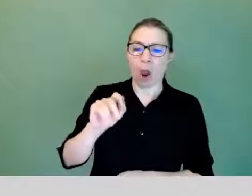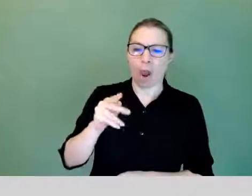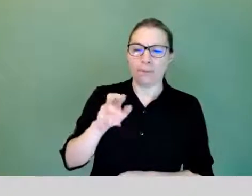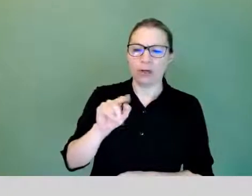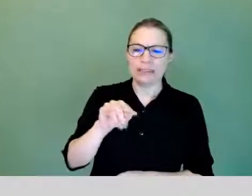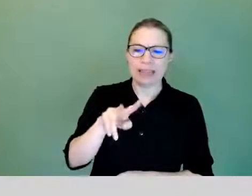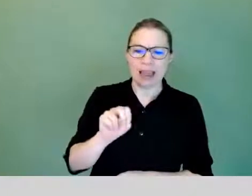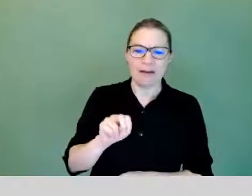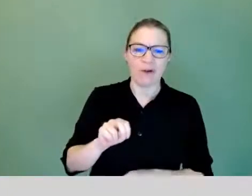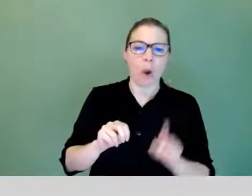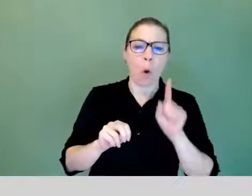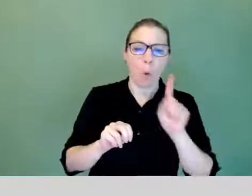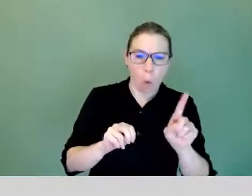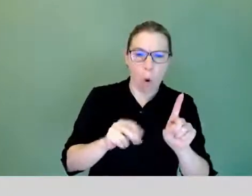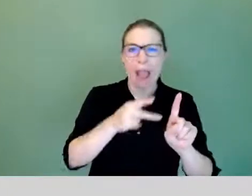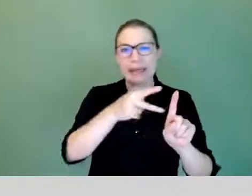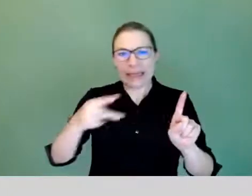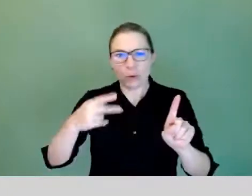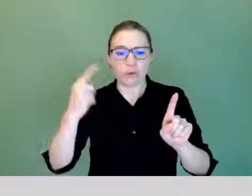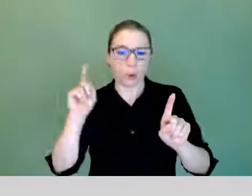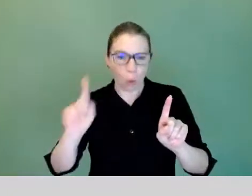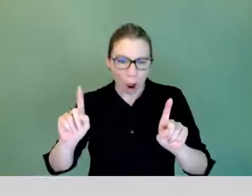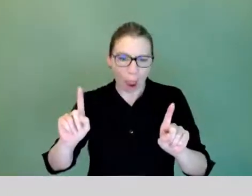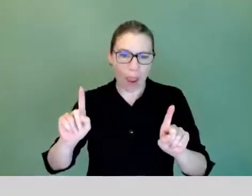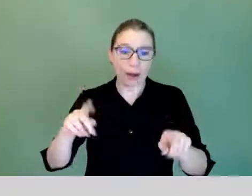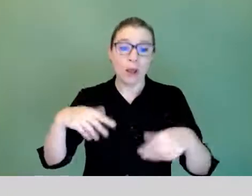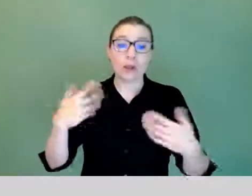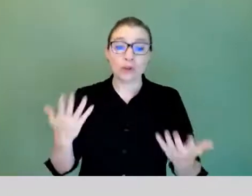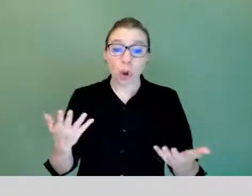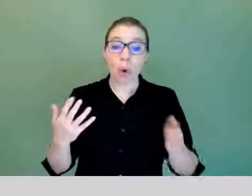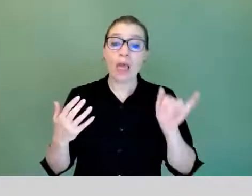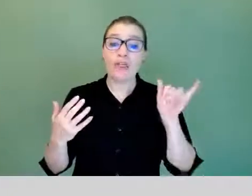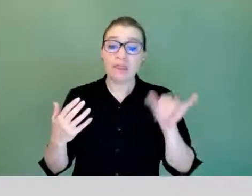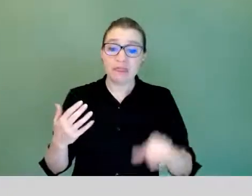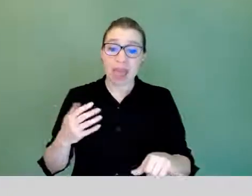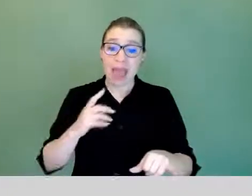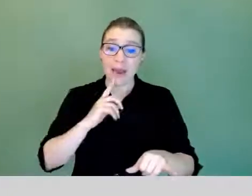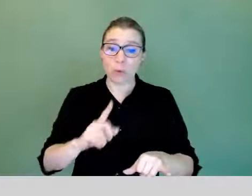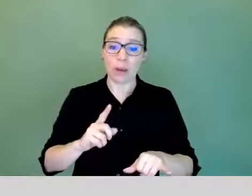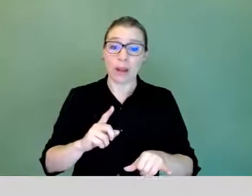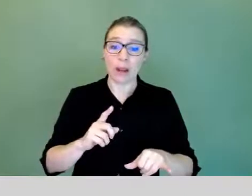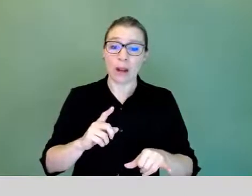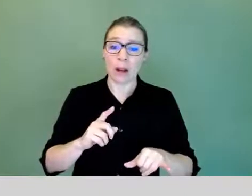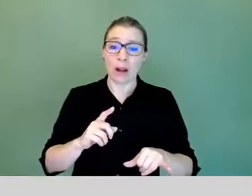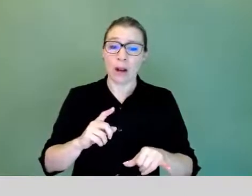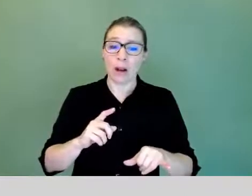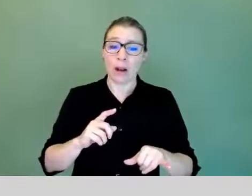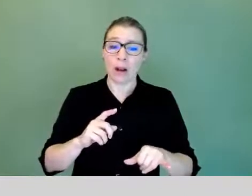So in this case, whatever maybe the left-hand side query it is going to set into true and reveal the information.